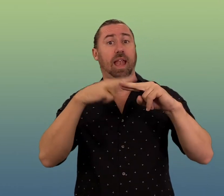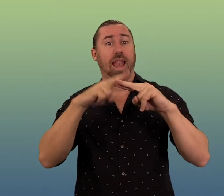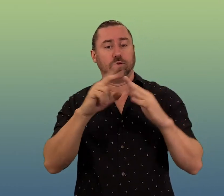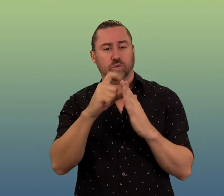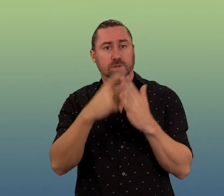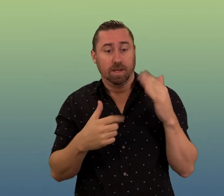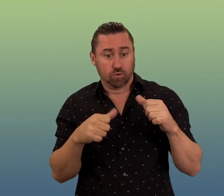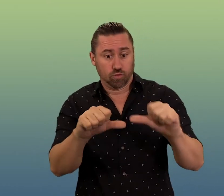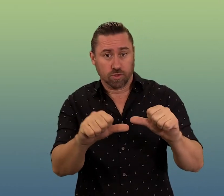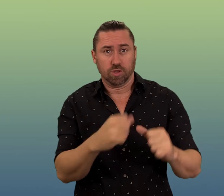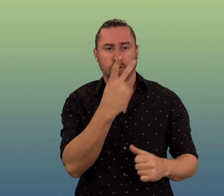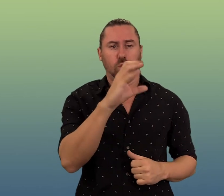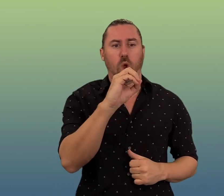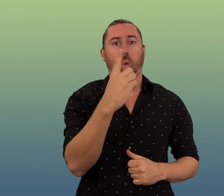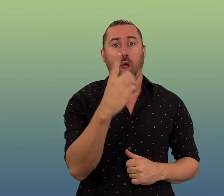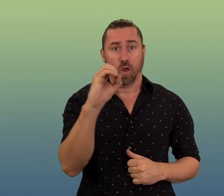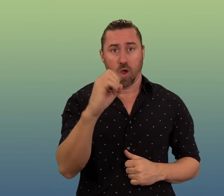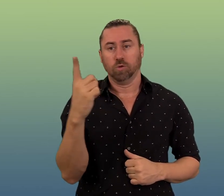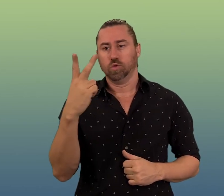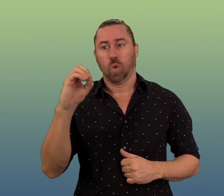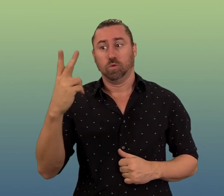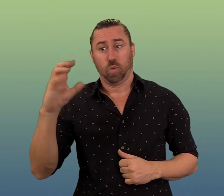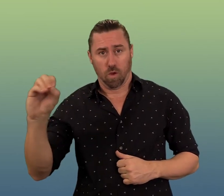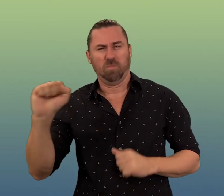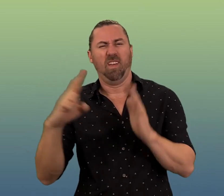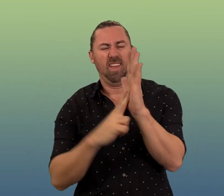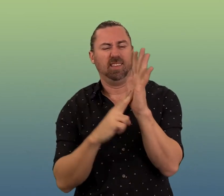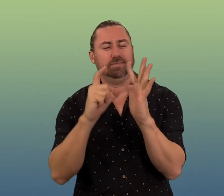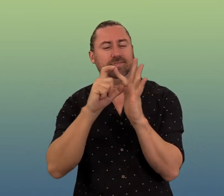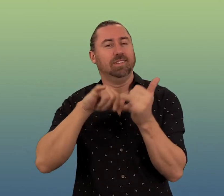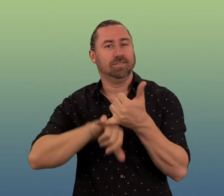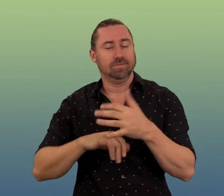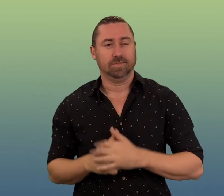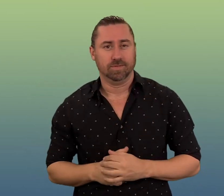National Disability Strategy, 2010 to 2020, NDS,